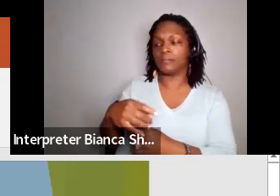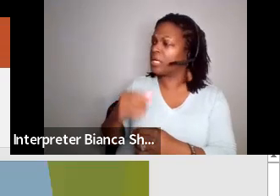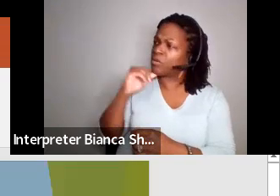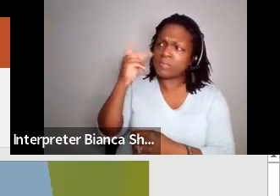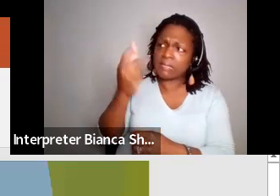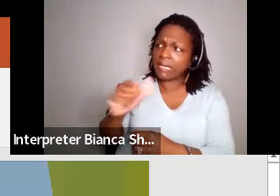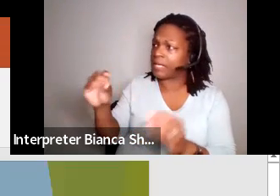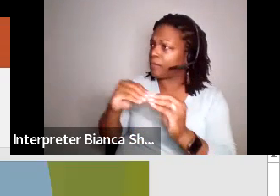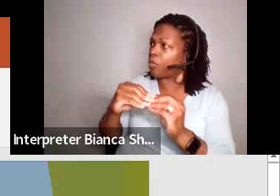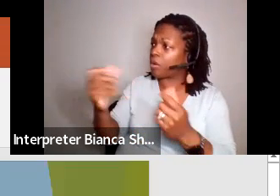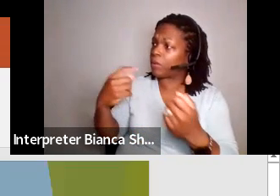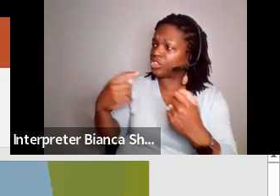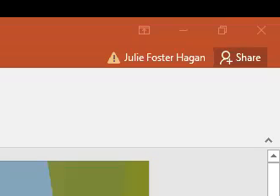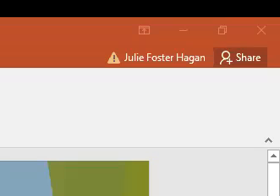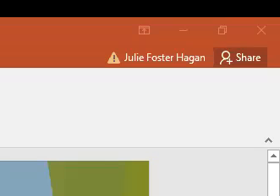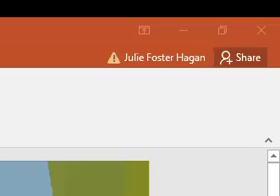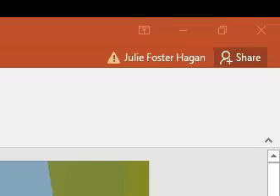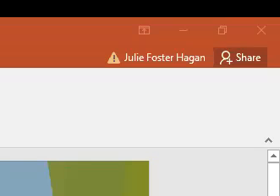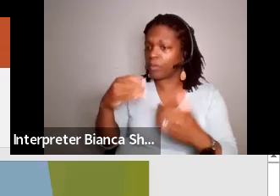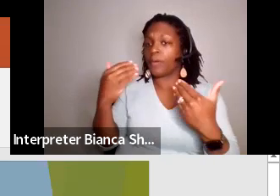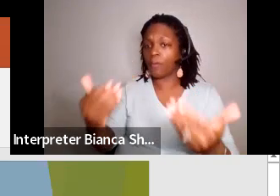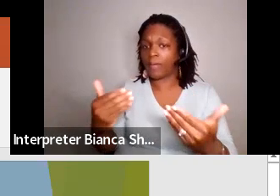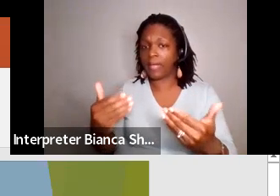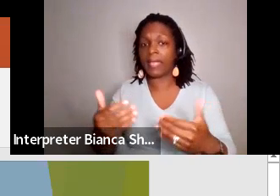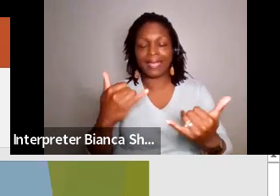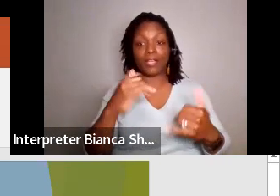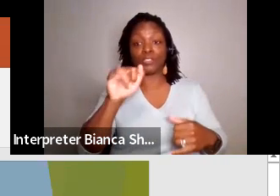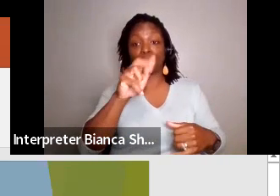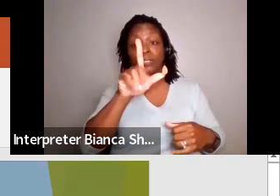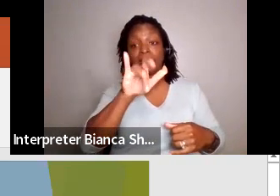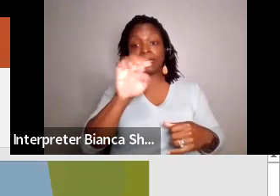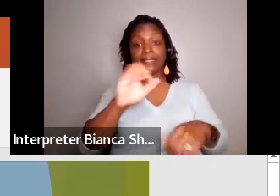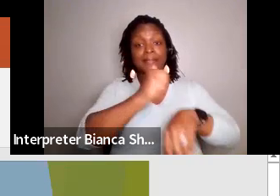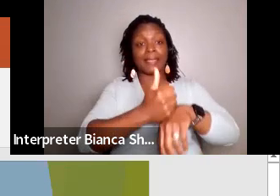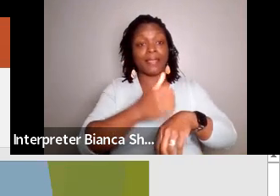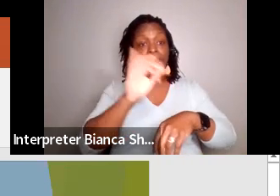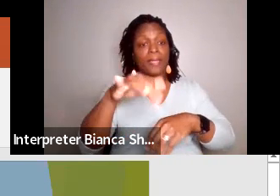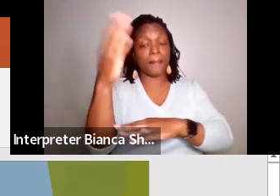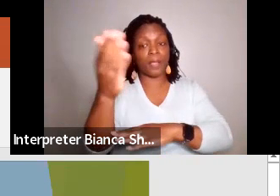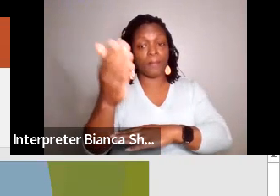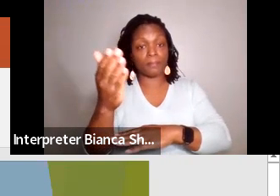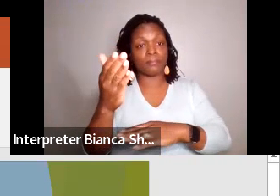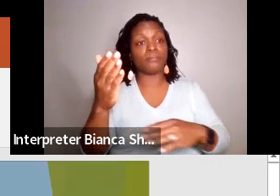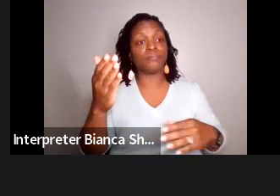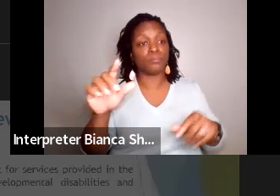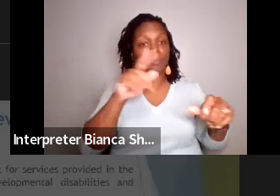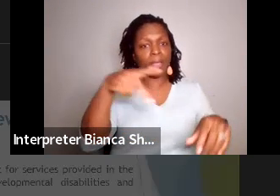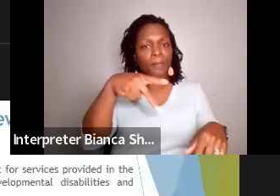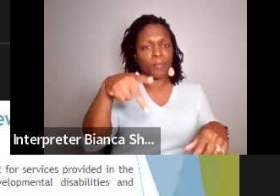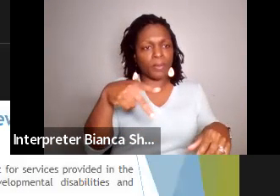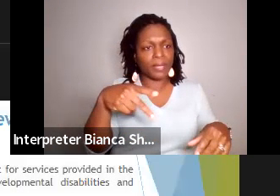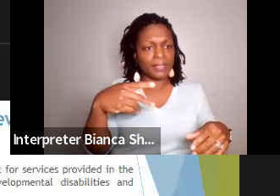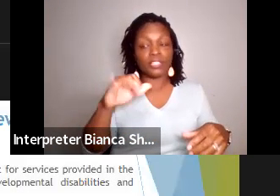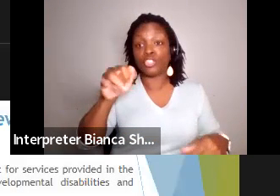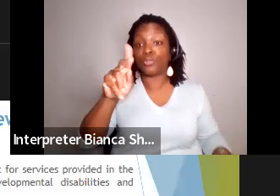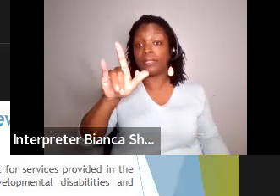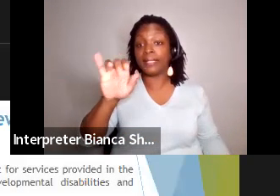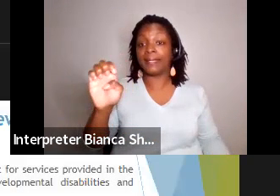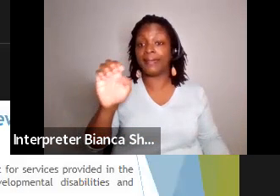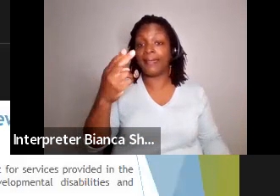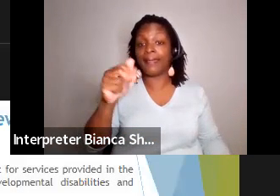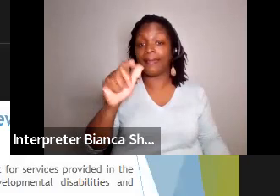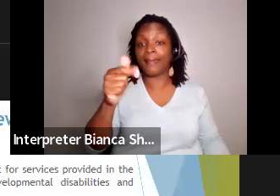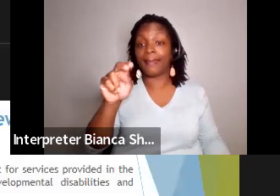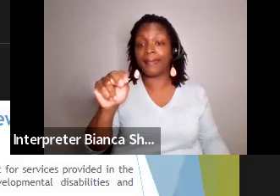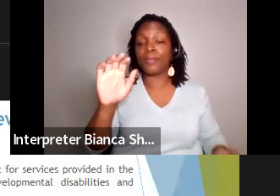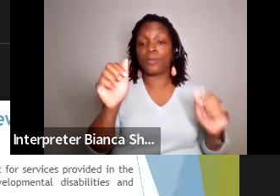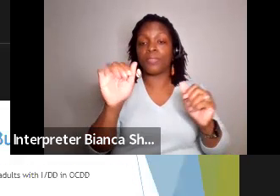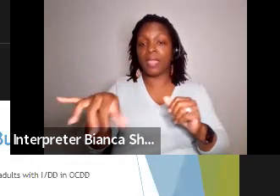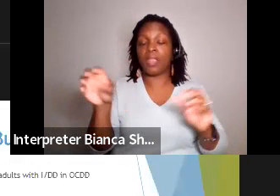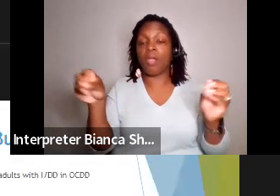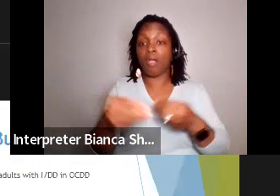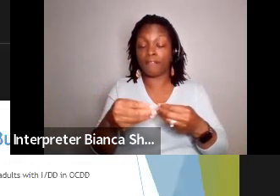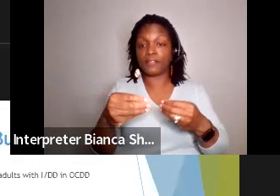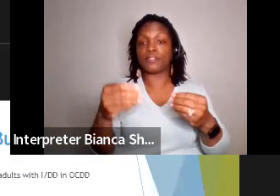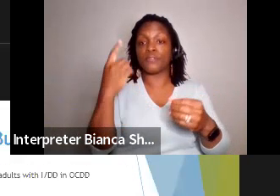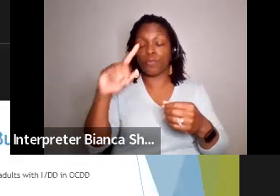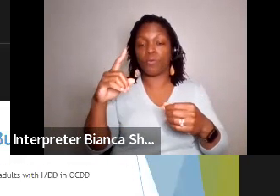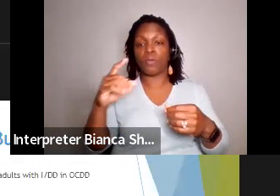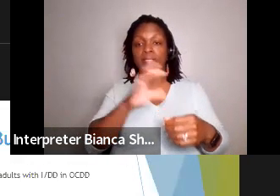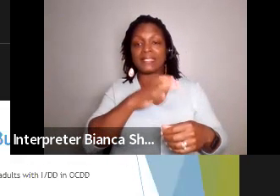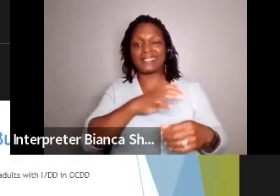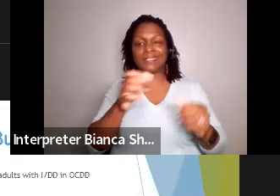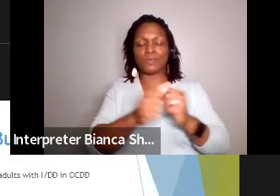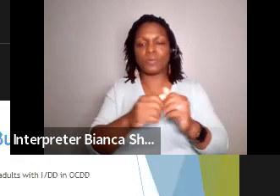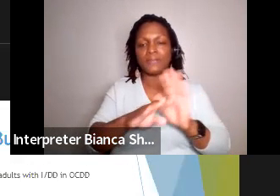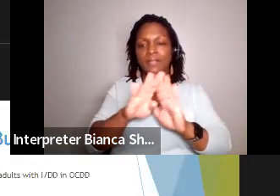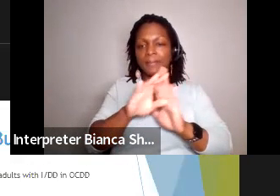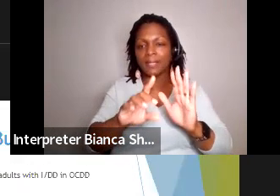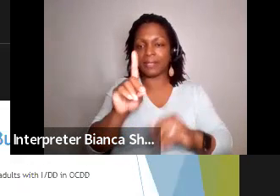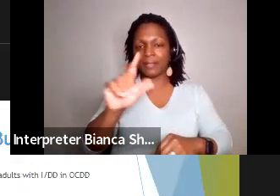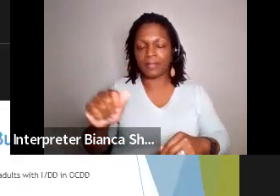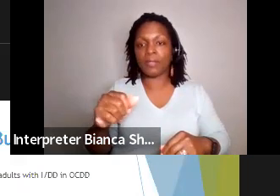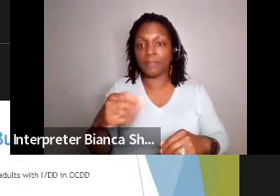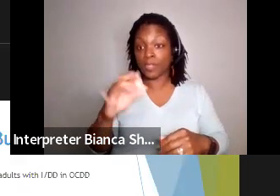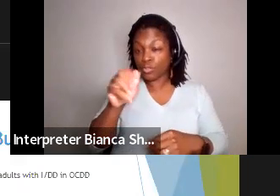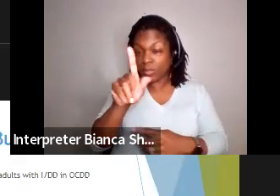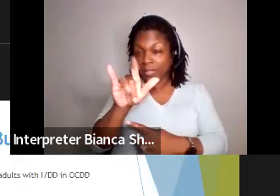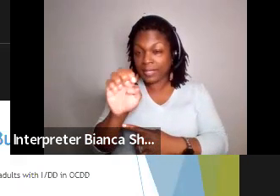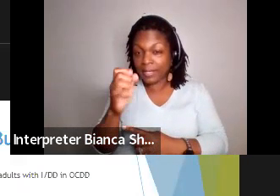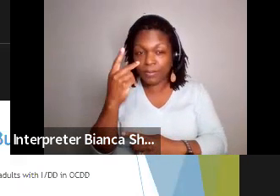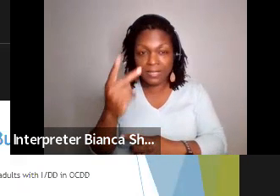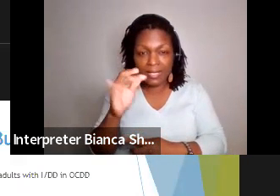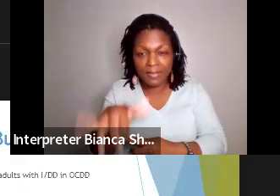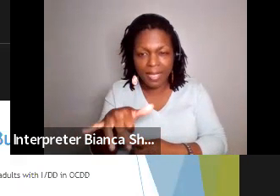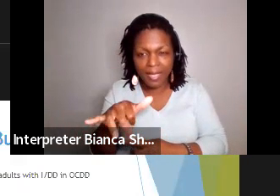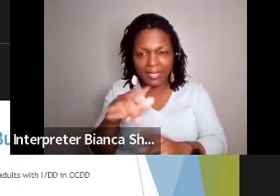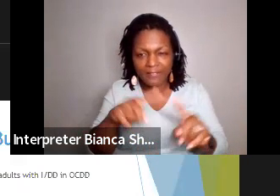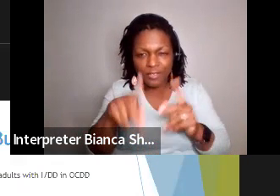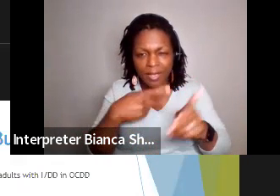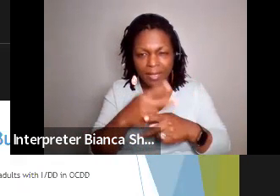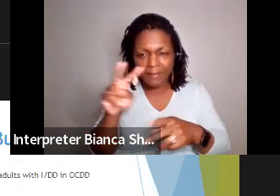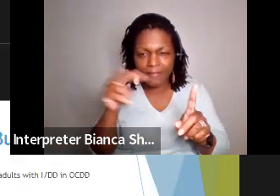And and next, I think, we'll have I say Julie setting up her Powerpoint and so Julie Hagen with the office for citizens with developmental disabilities, and Julie, we see the Presenter